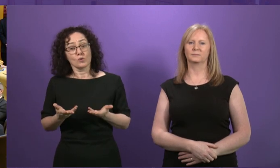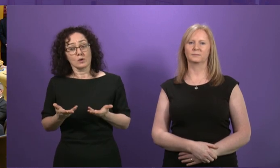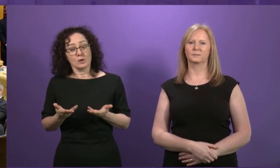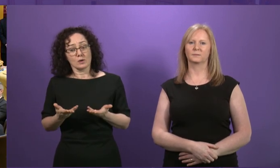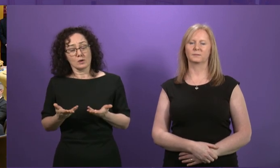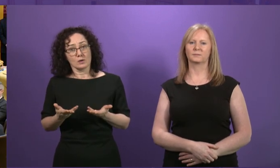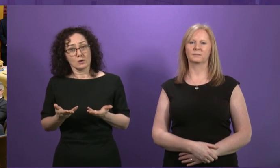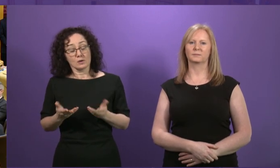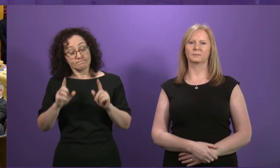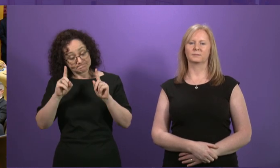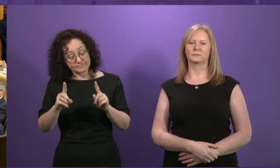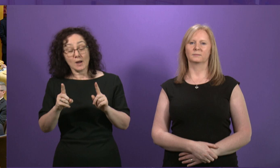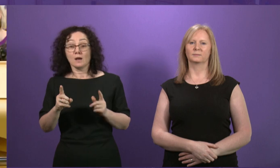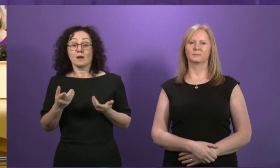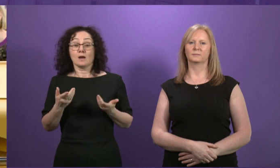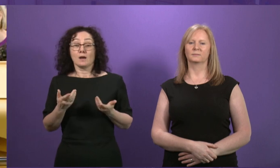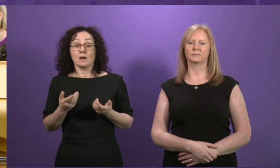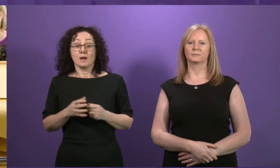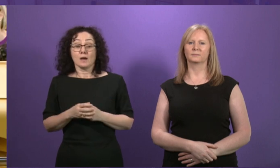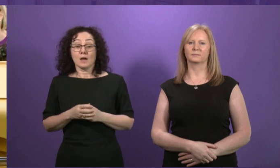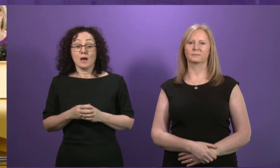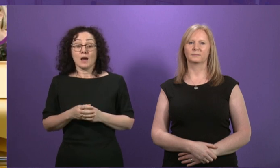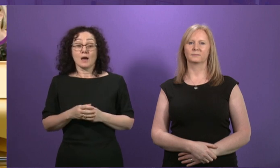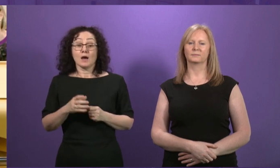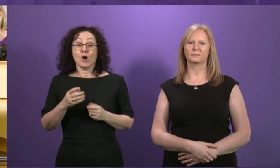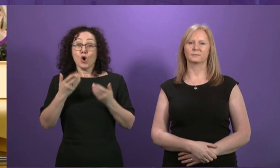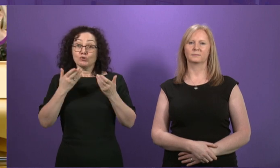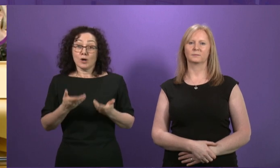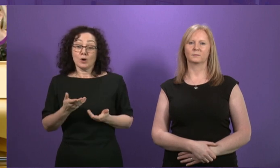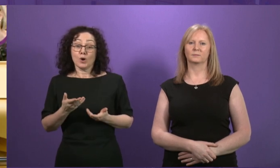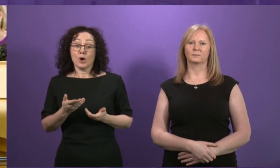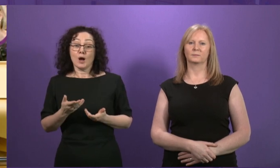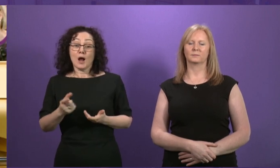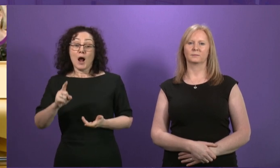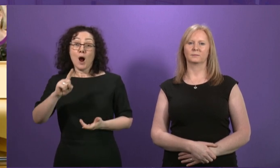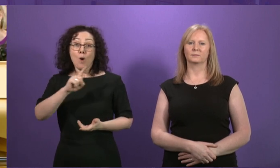tomorrow. Right now, it is because Scotland is not independent